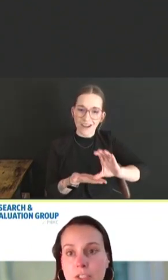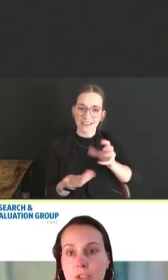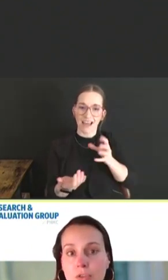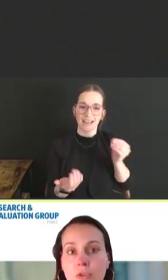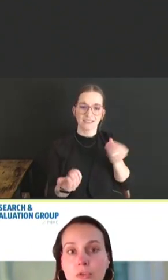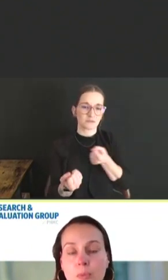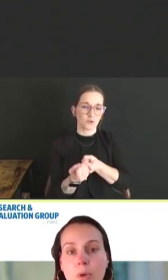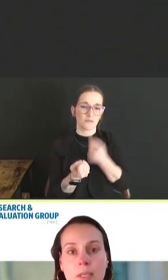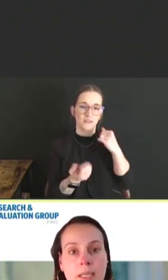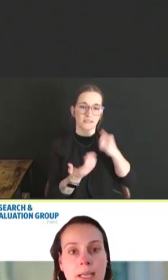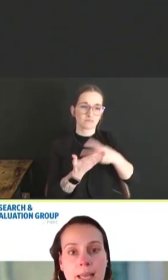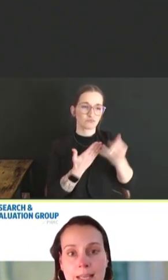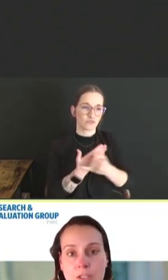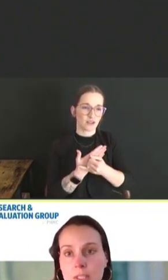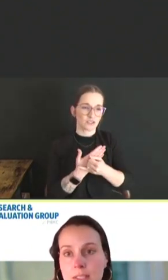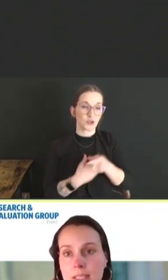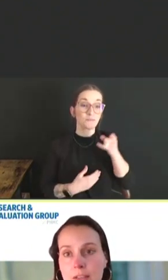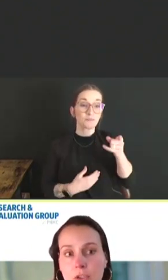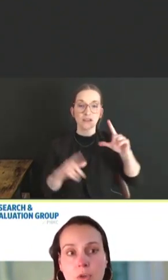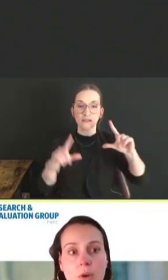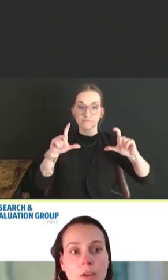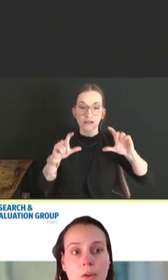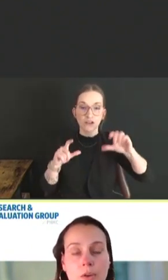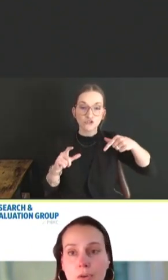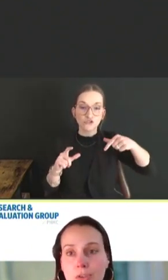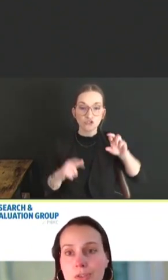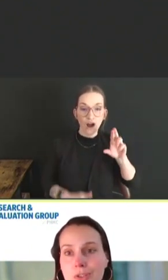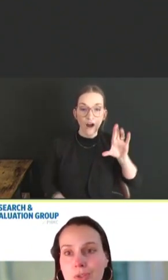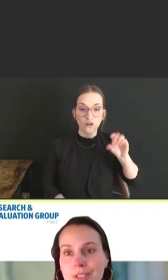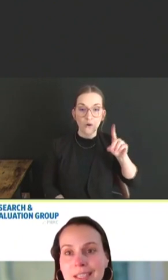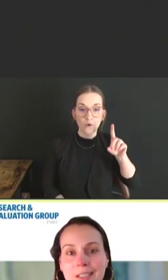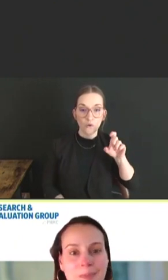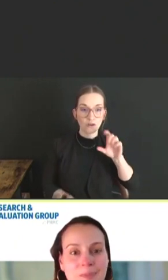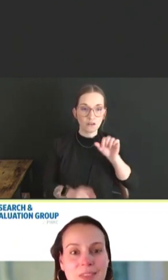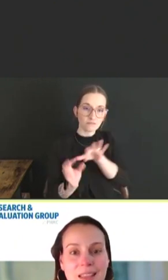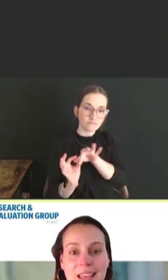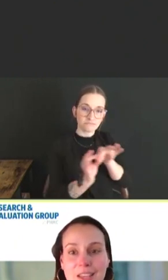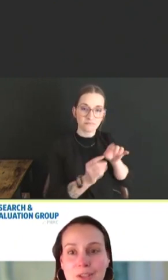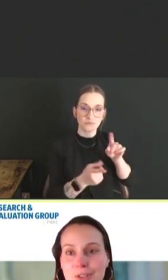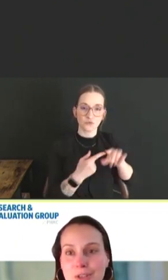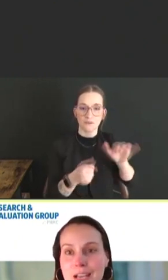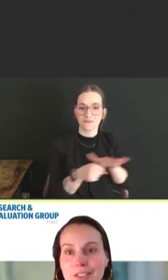get to the full report and you can scan the QR code or use the short link. Thank you so much.